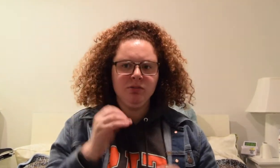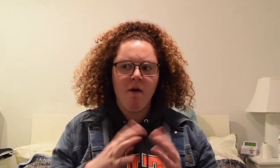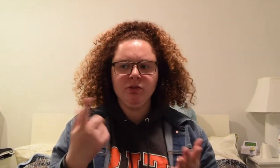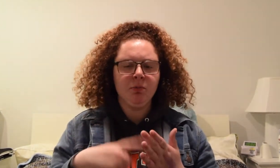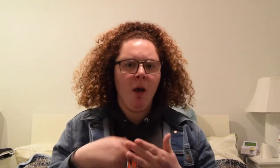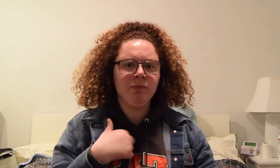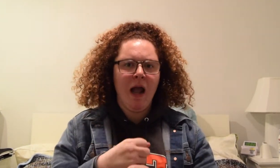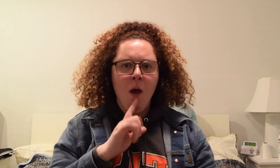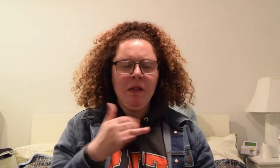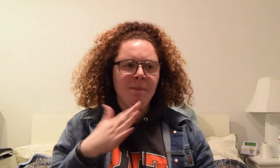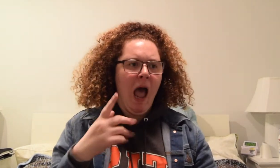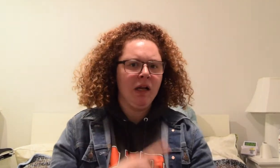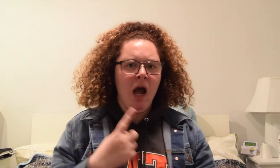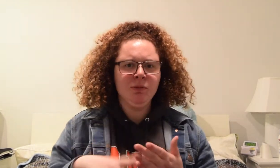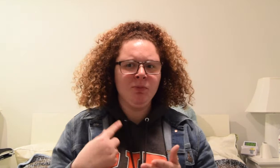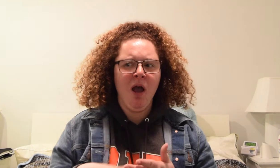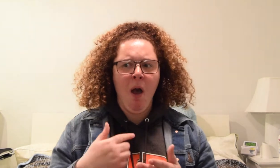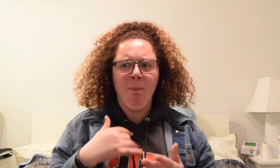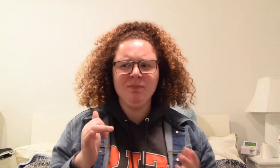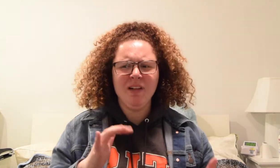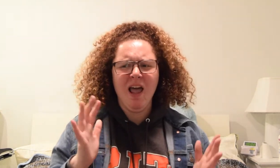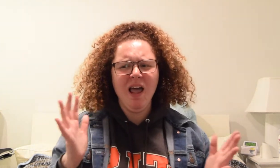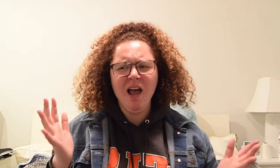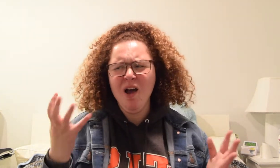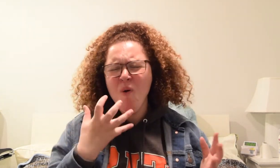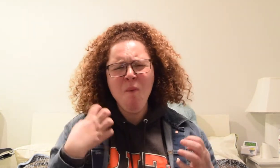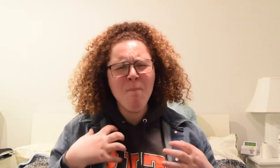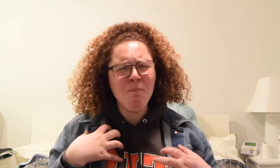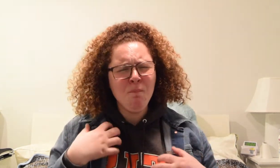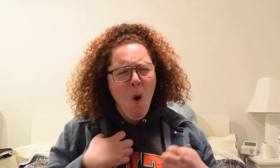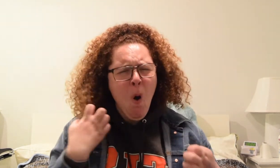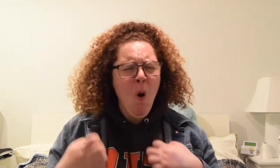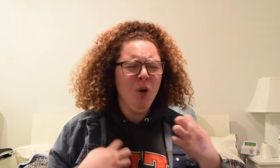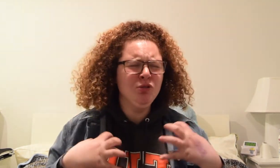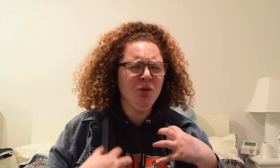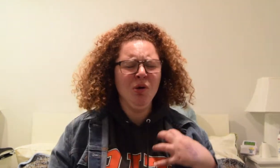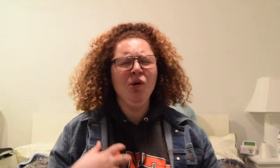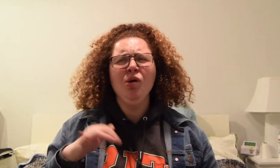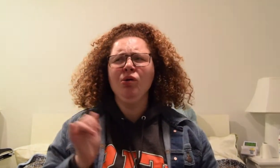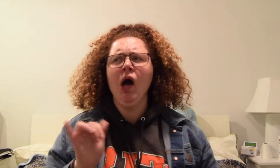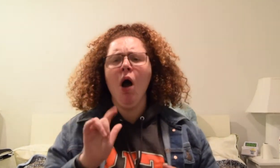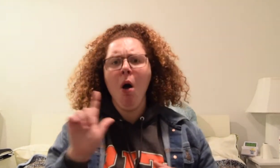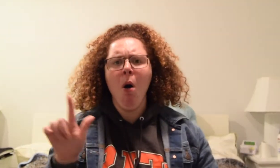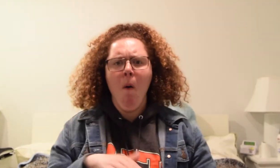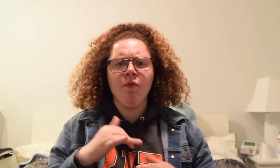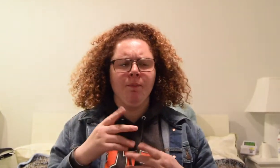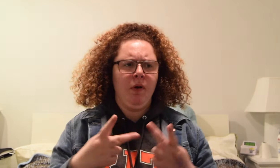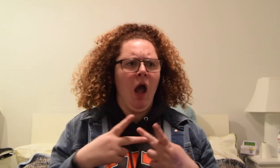Because obviously I get bad days, it's very emotional. It's all over the place